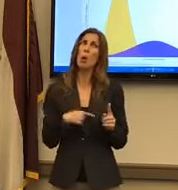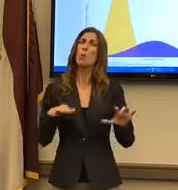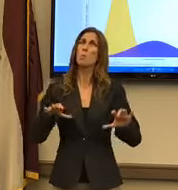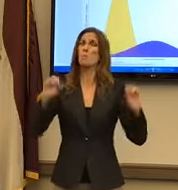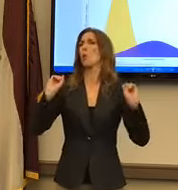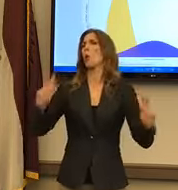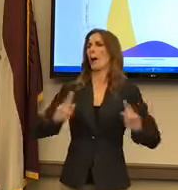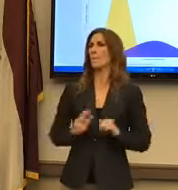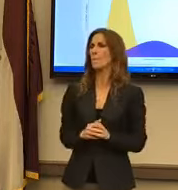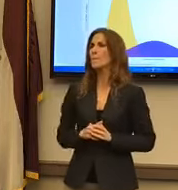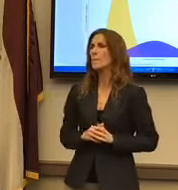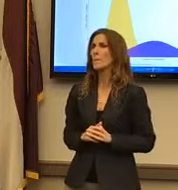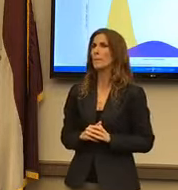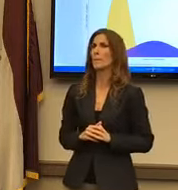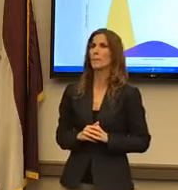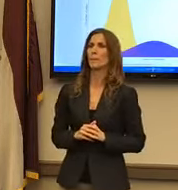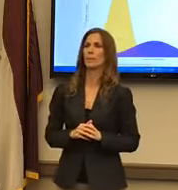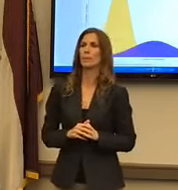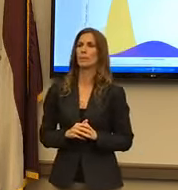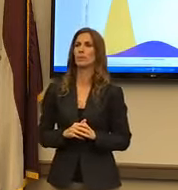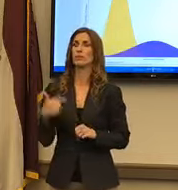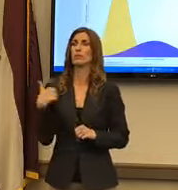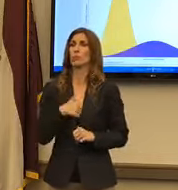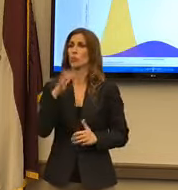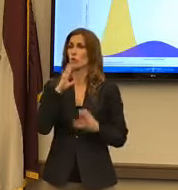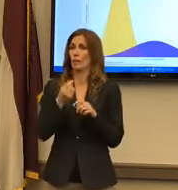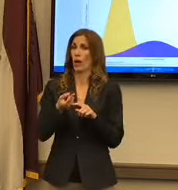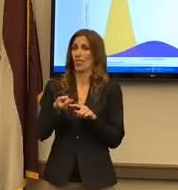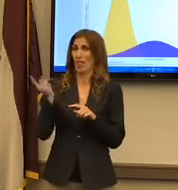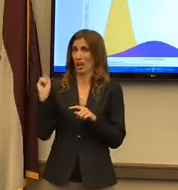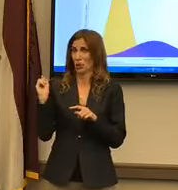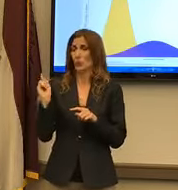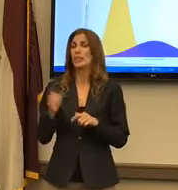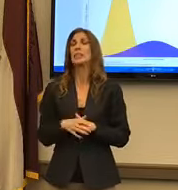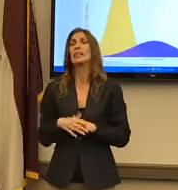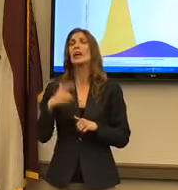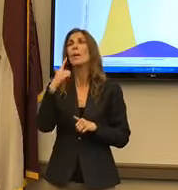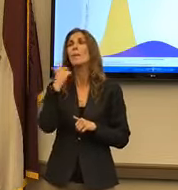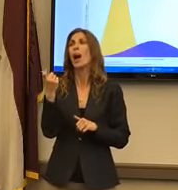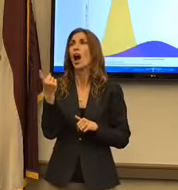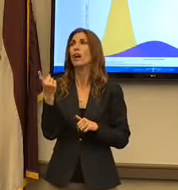I think that as we talked about last week because of pretty good adherence to